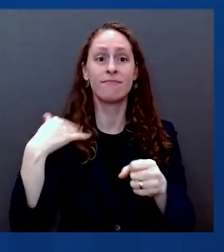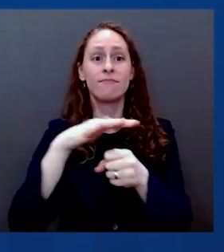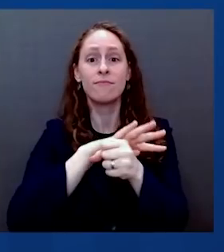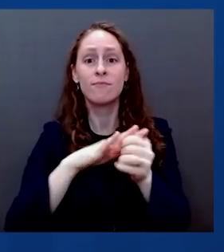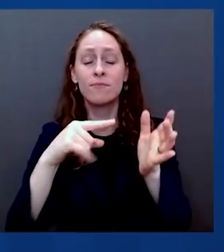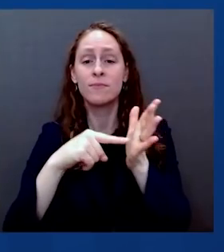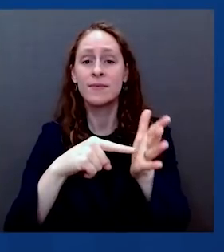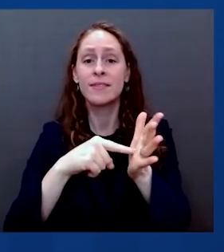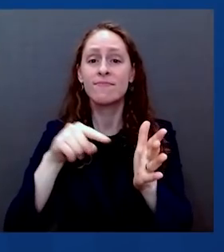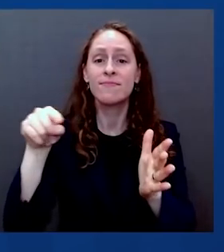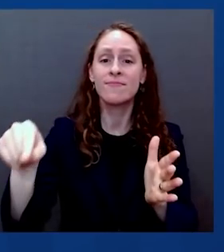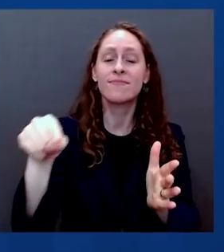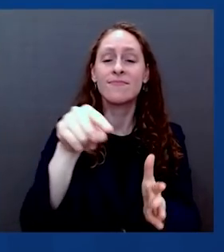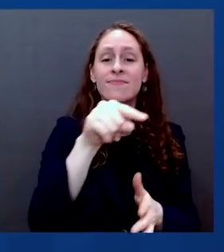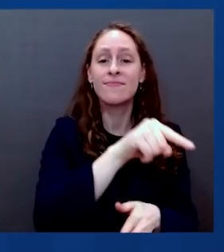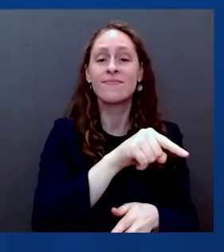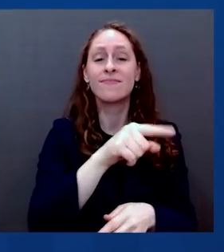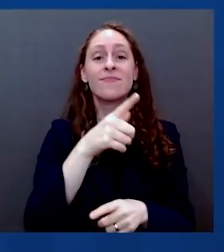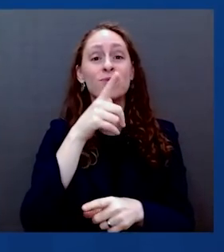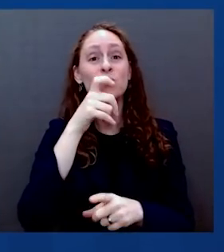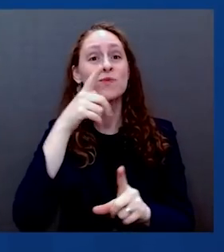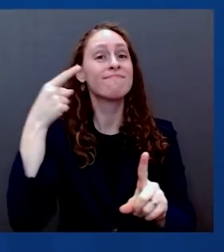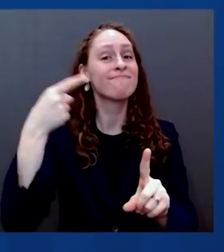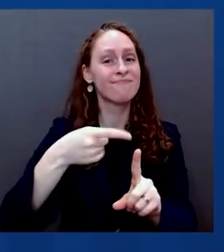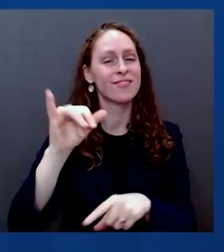on the eve of the birthday of Rev.